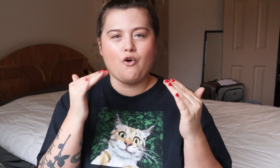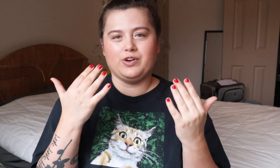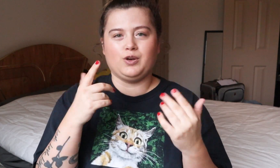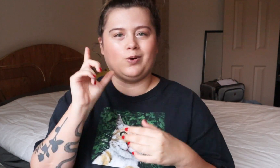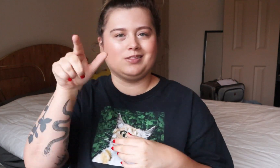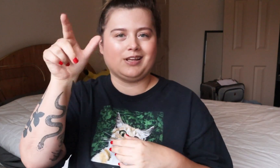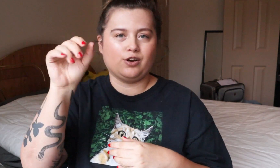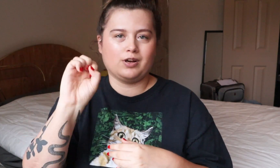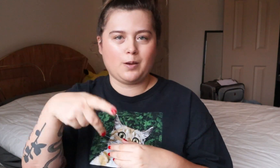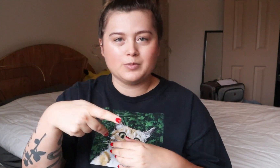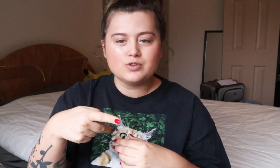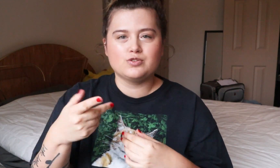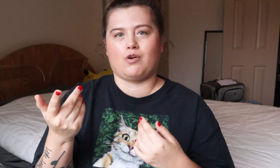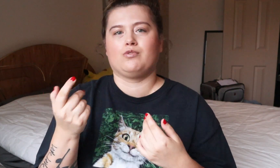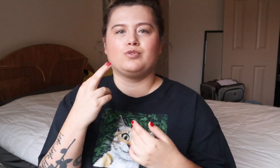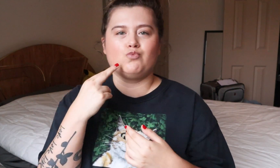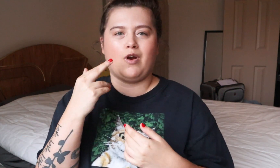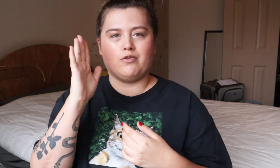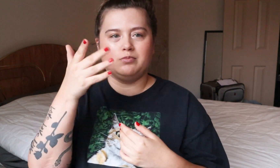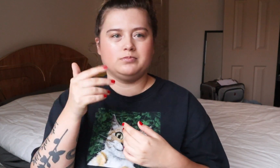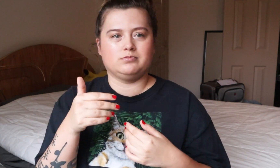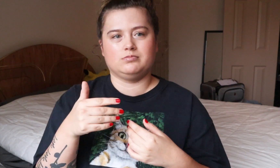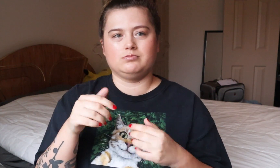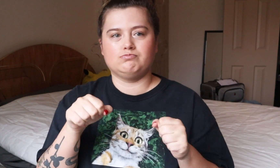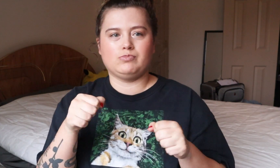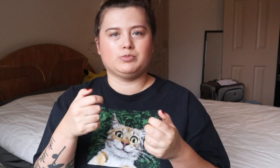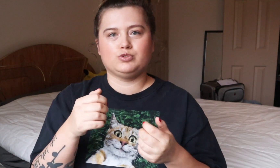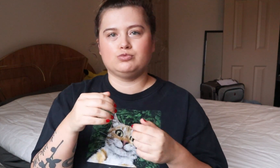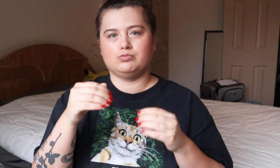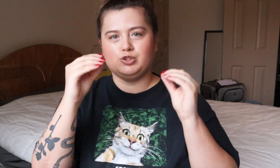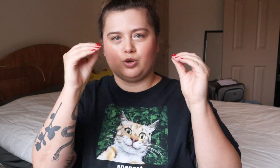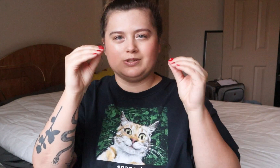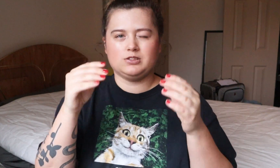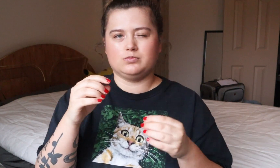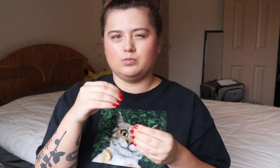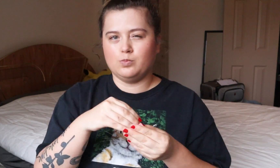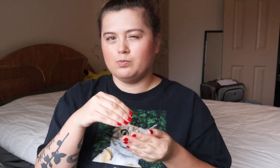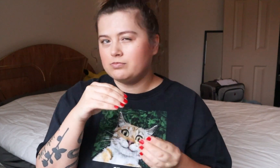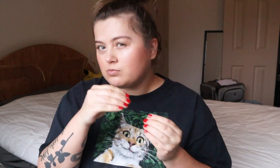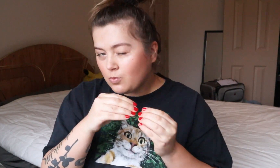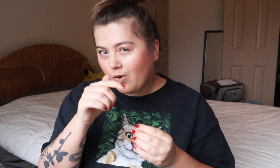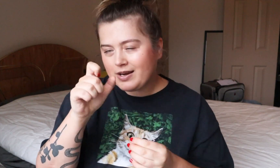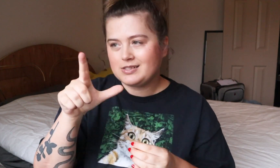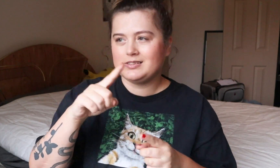Maybe, hopefully, we get to see Raven doing more lessons.